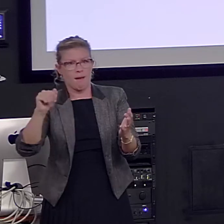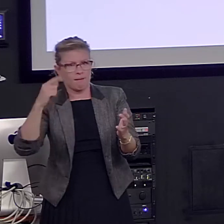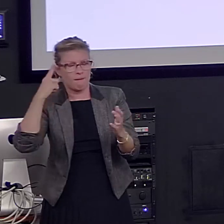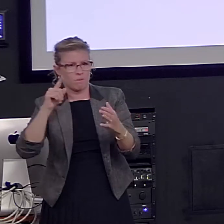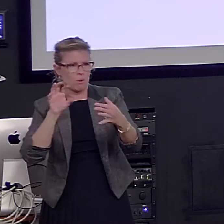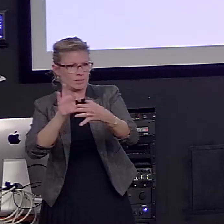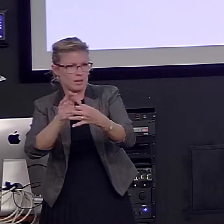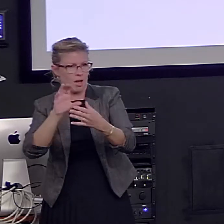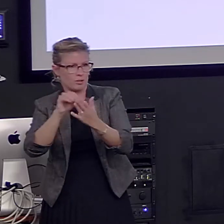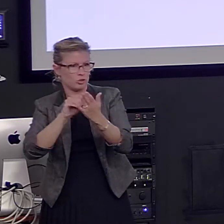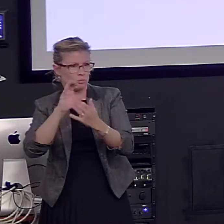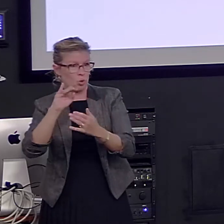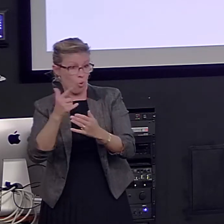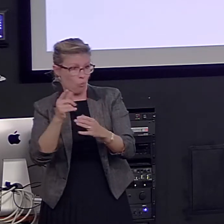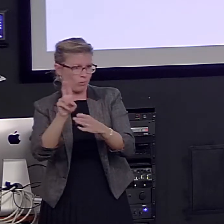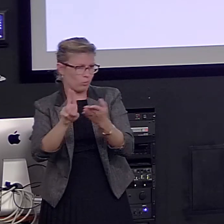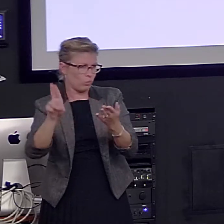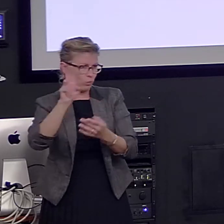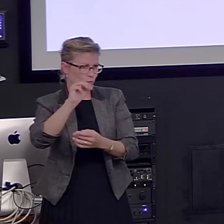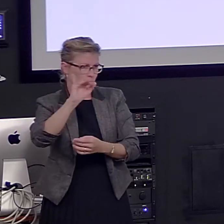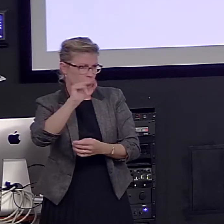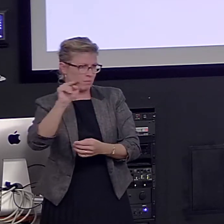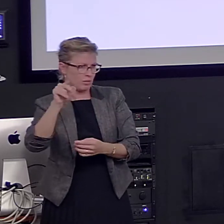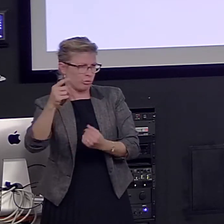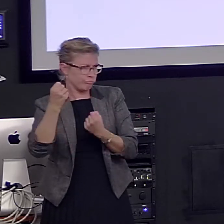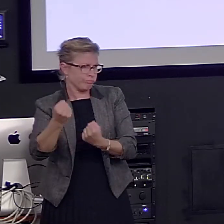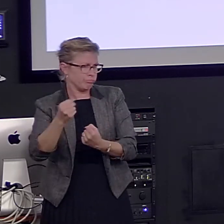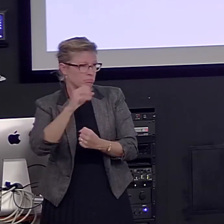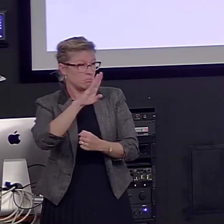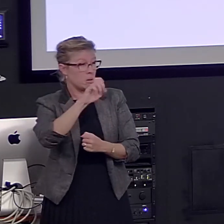to the University of Minnesota, Betty Carlson was